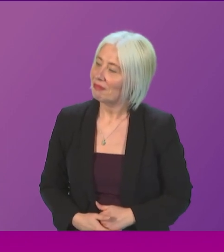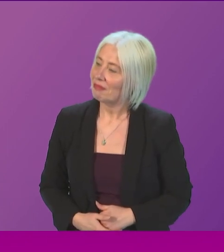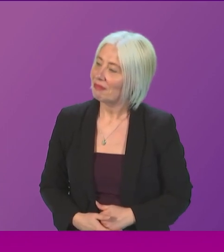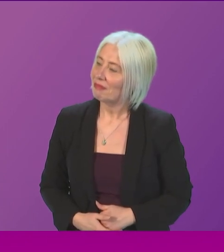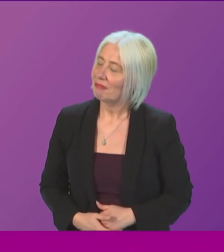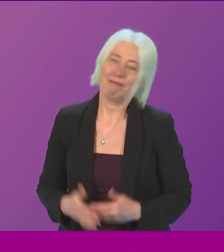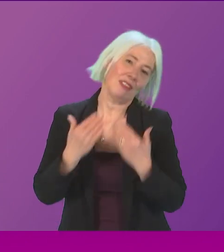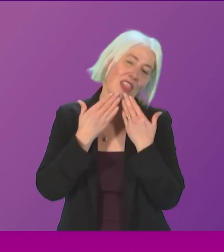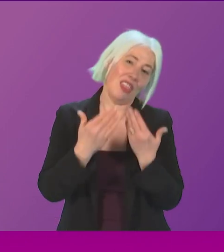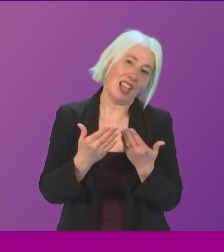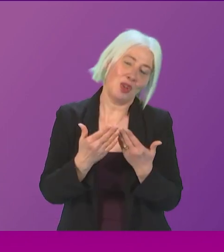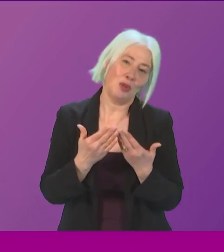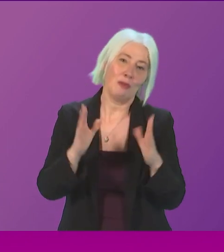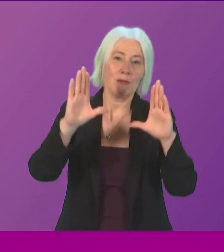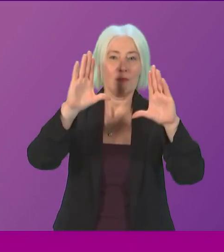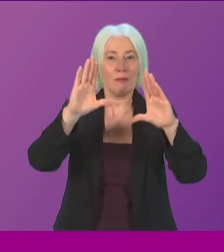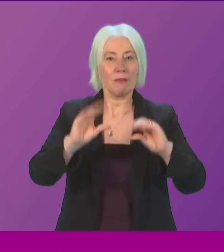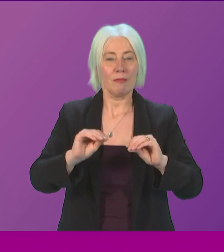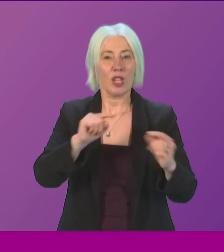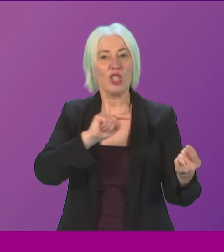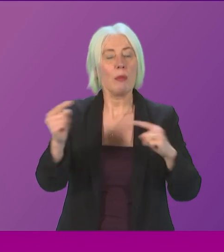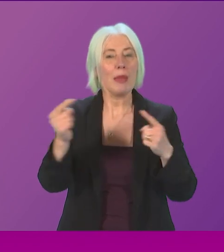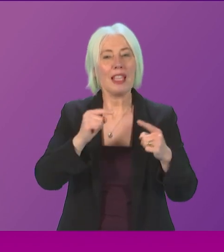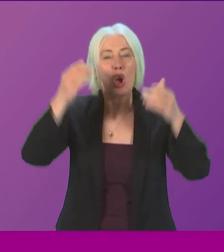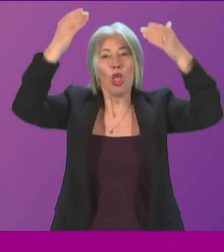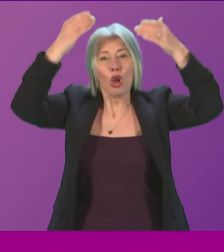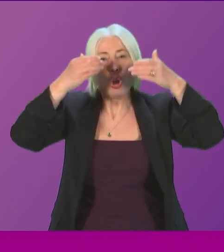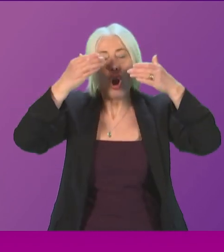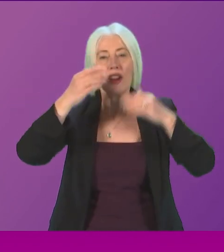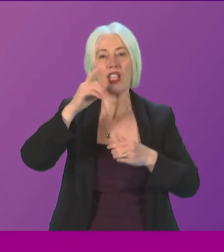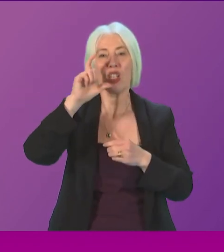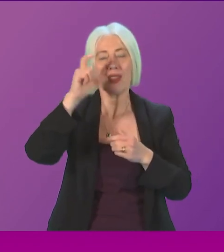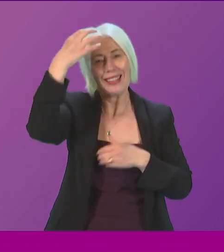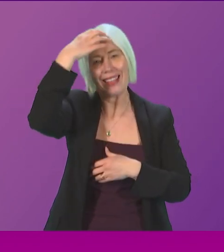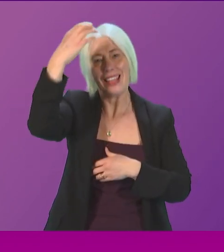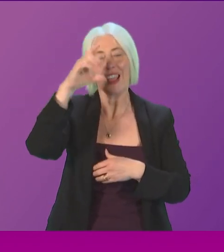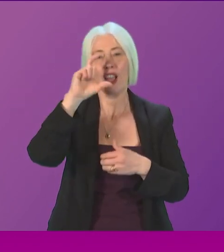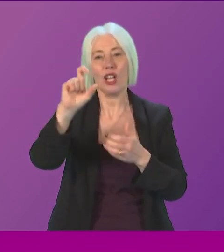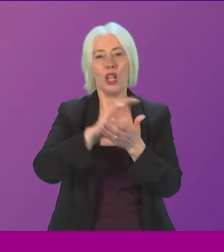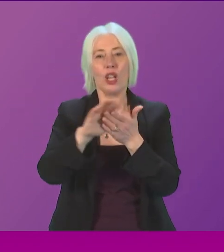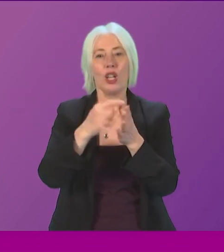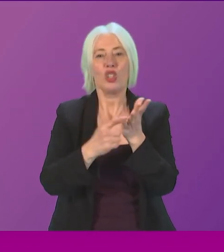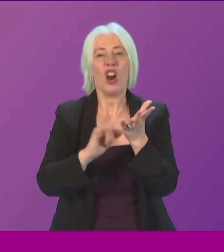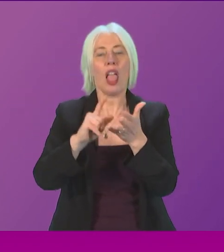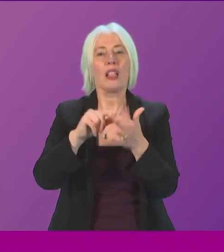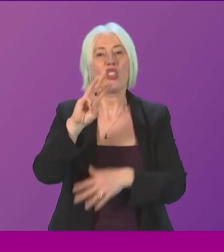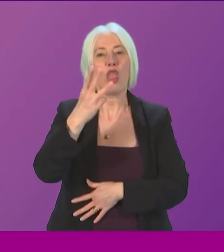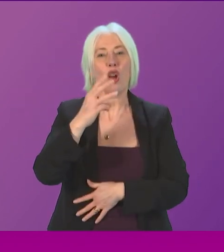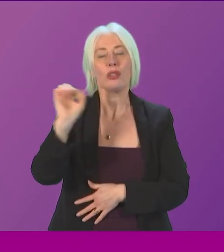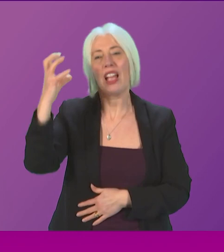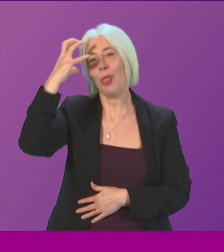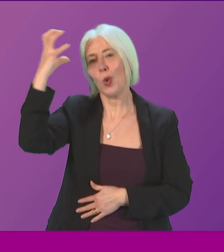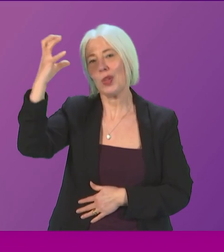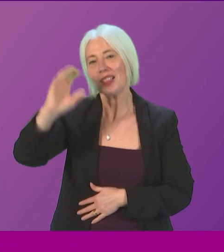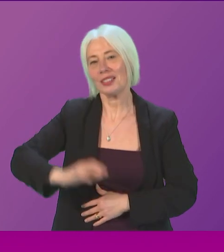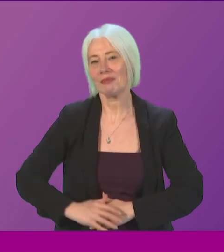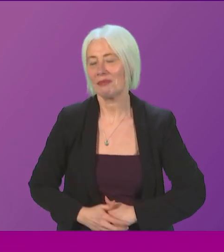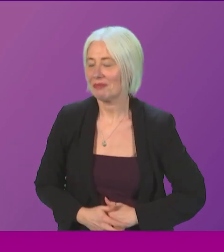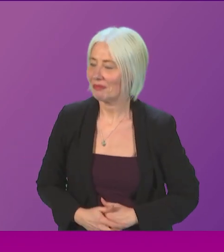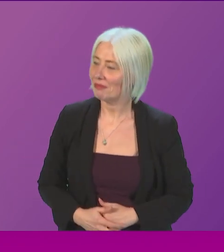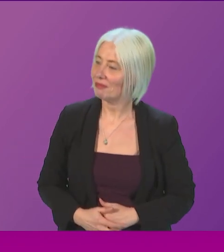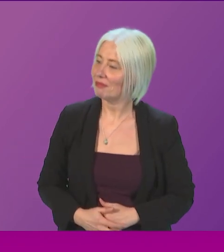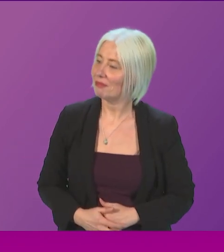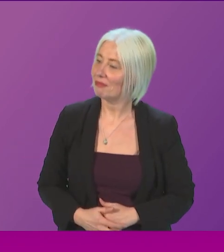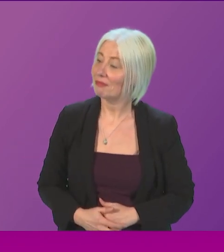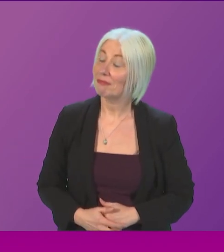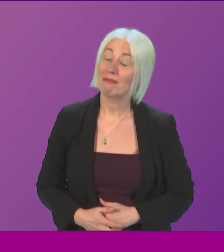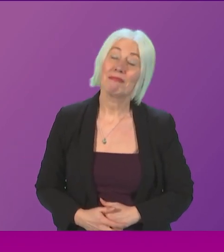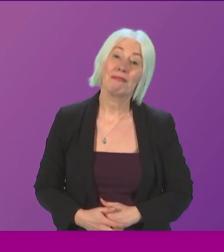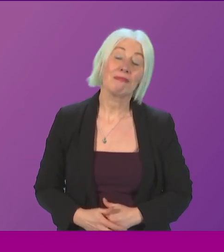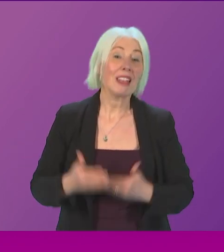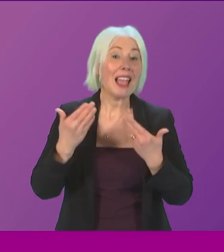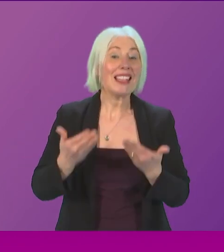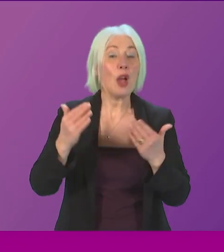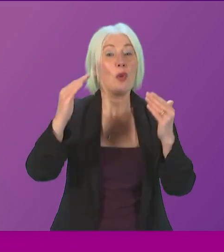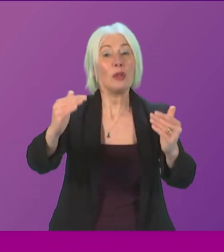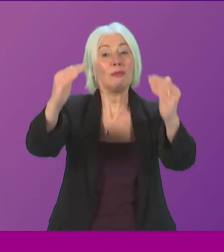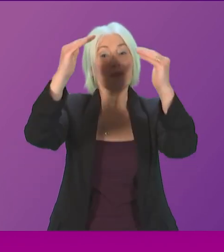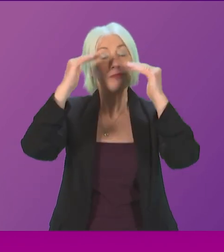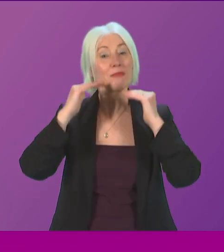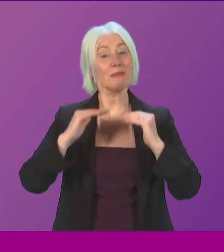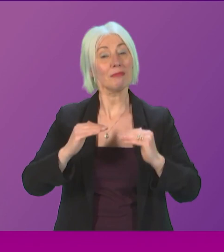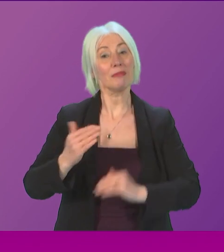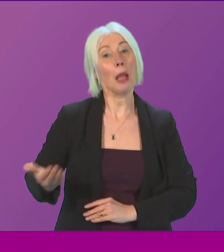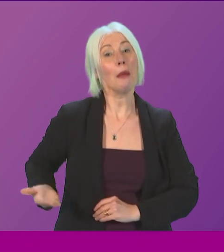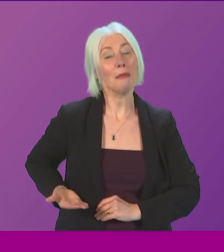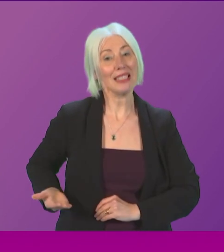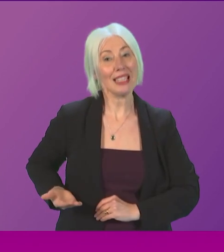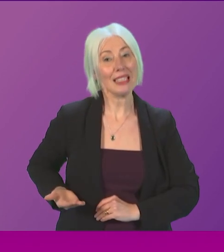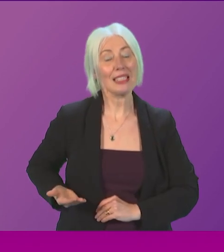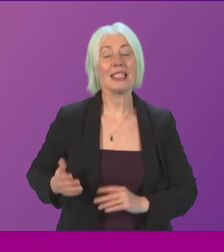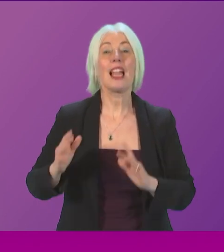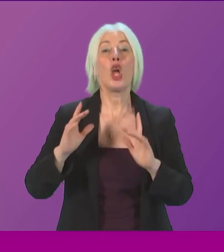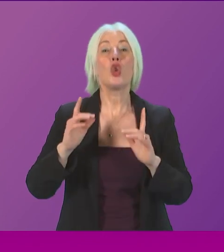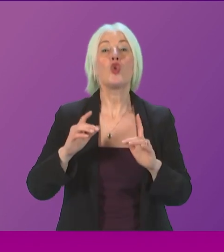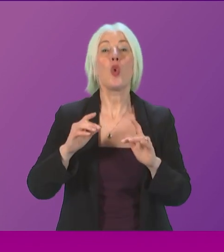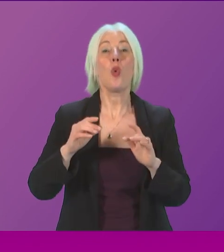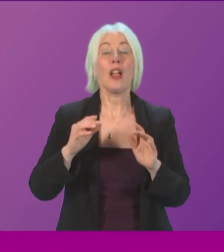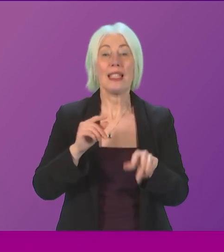God save the King.